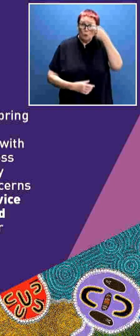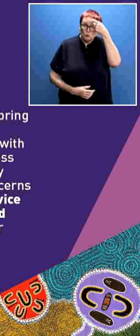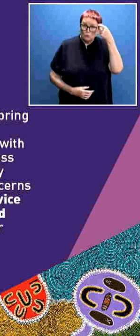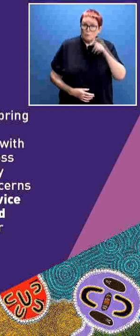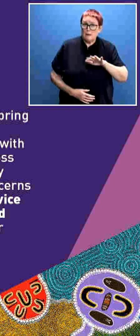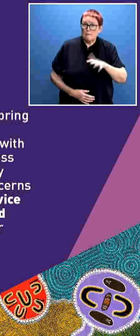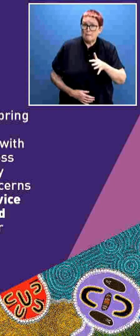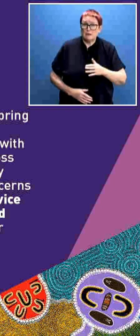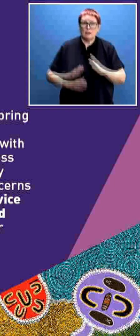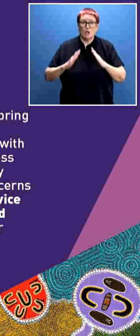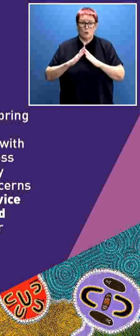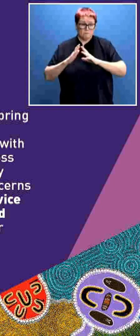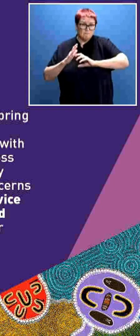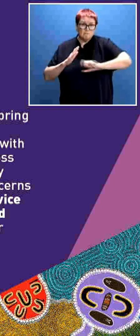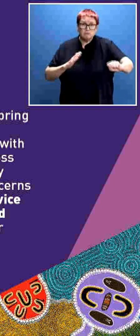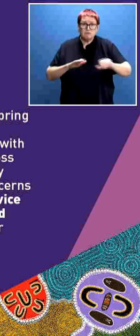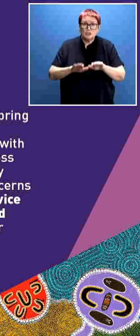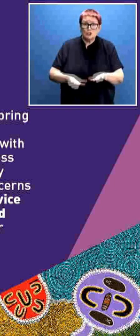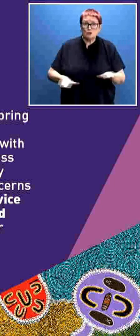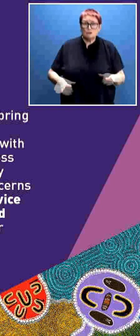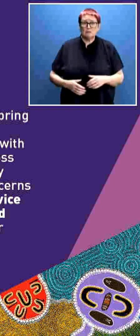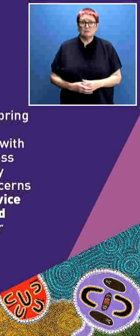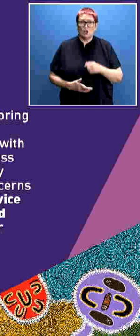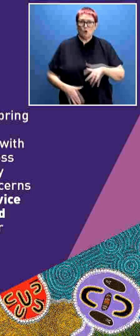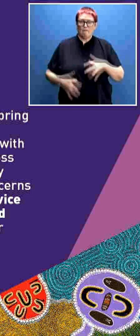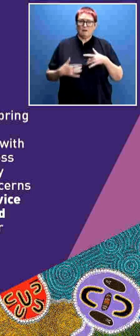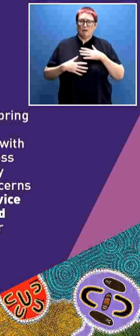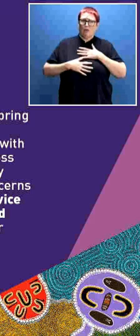including removal, and if the evidence raises concerns for you,